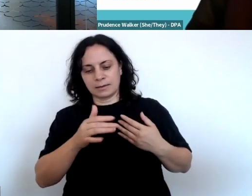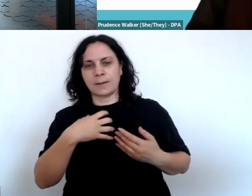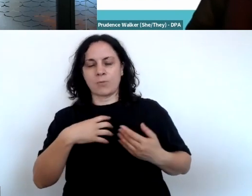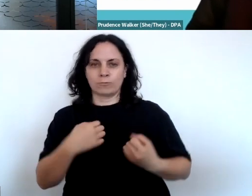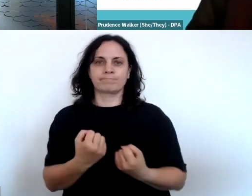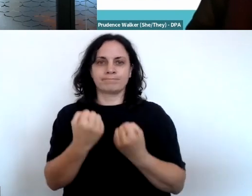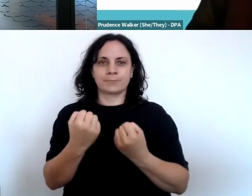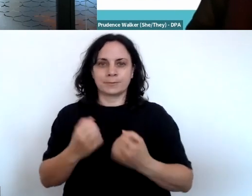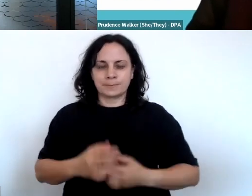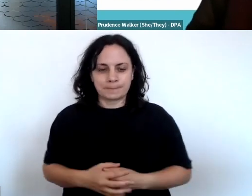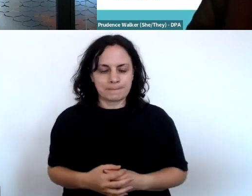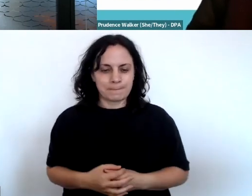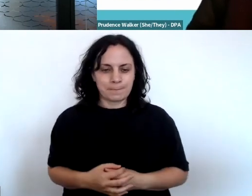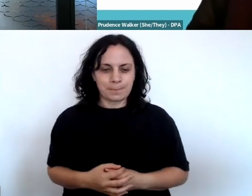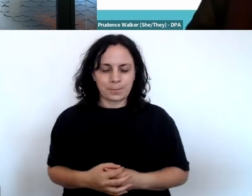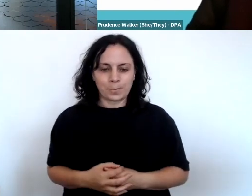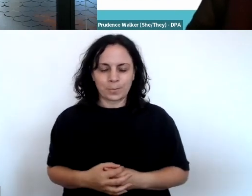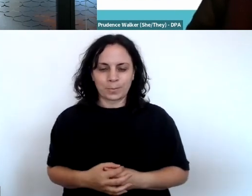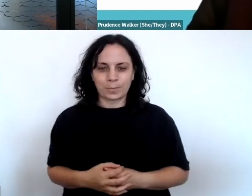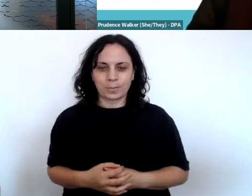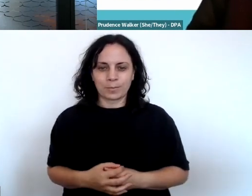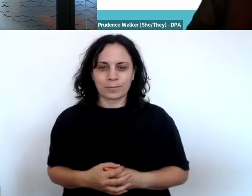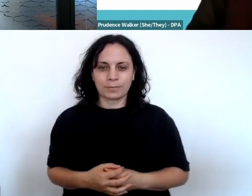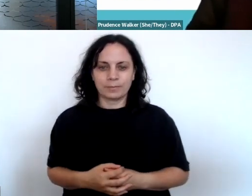The next question sort of relates